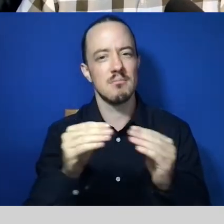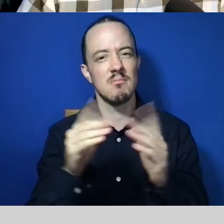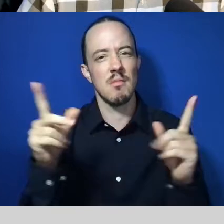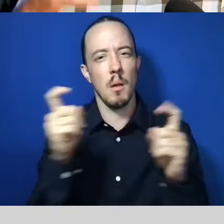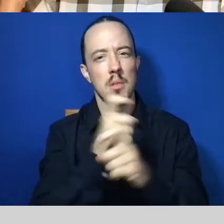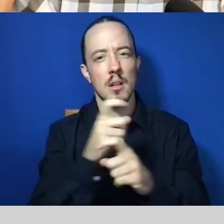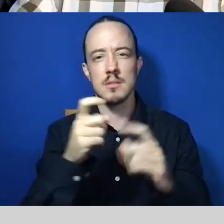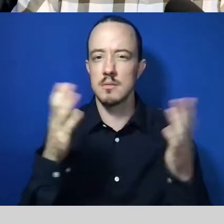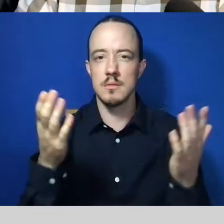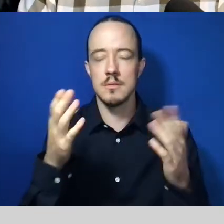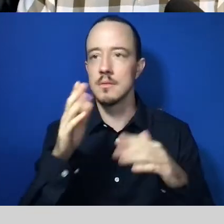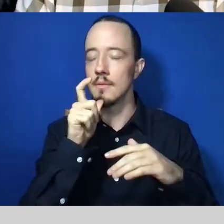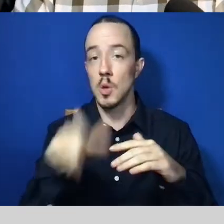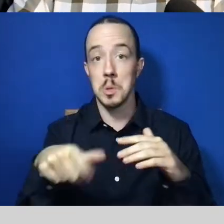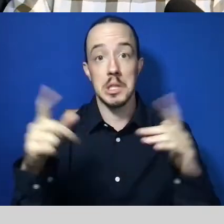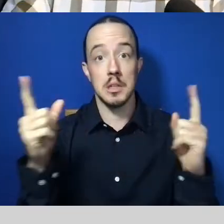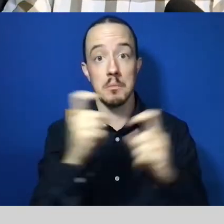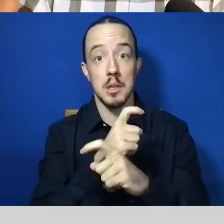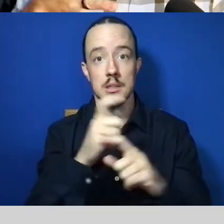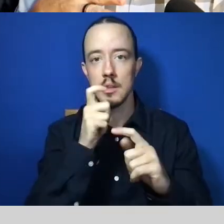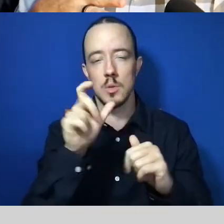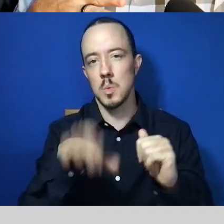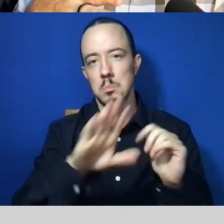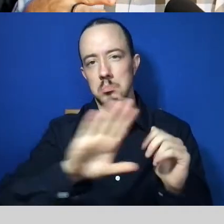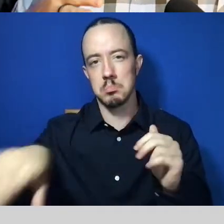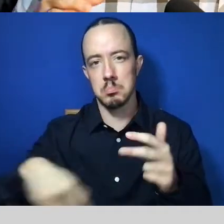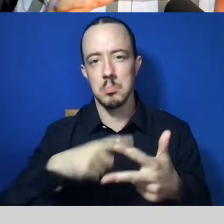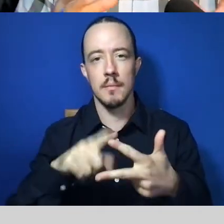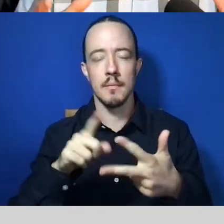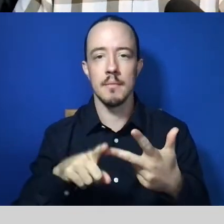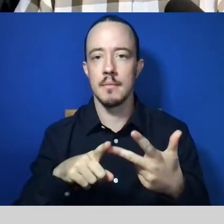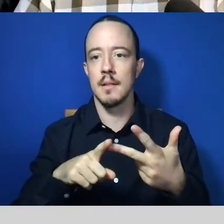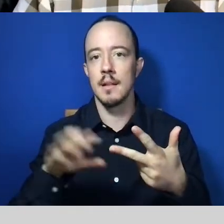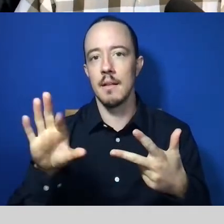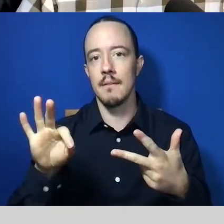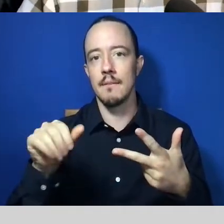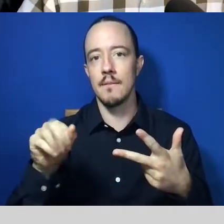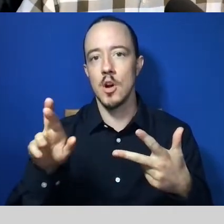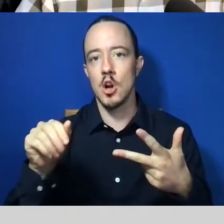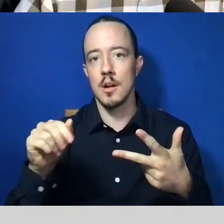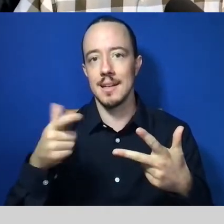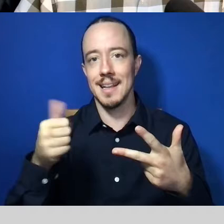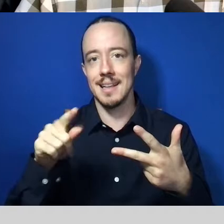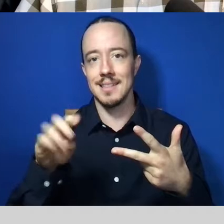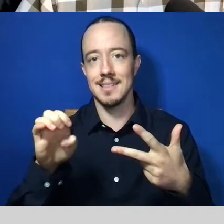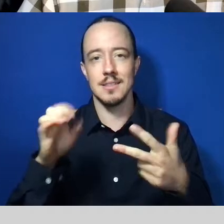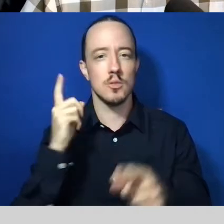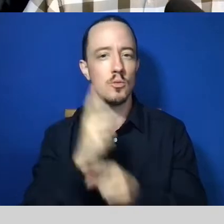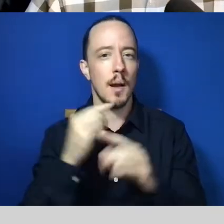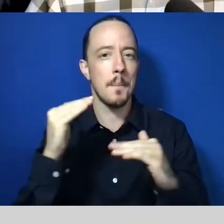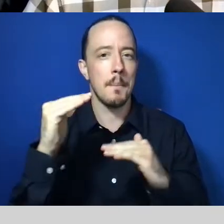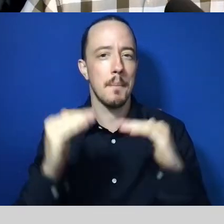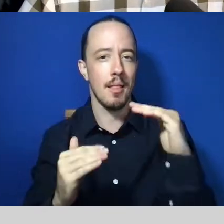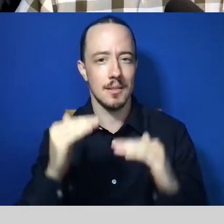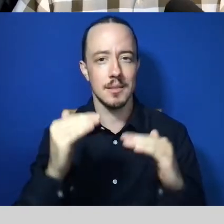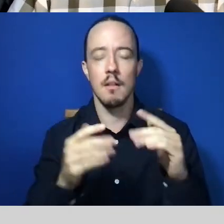you may not want to like venture into it. I feel like the Fargate gives us this right balance of managed services coming from the provider,